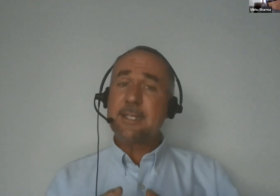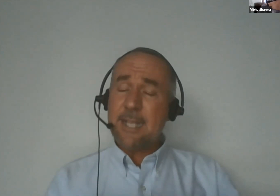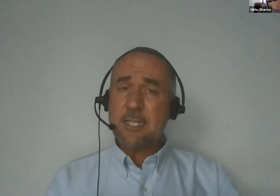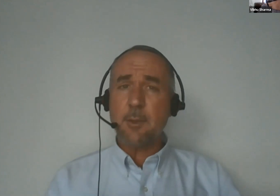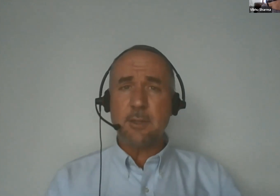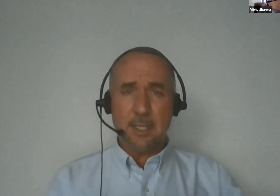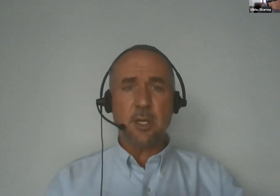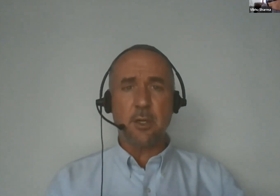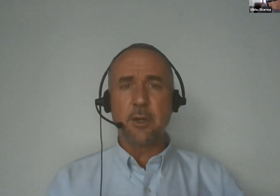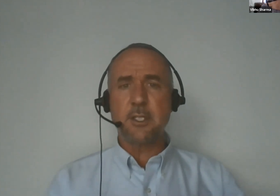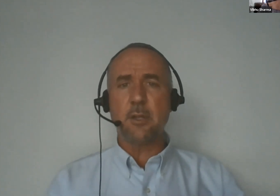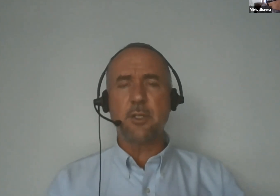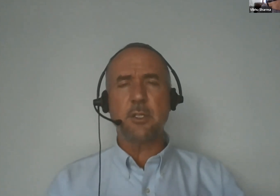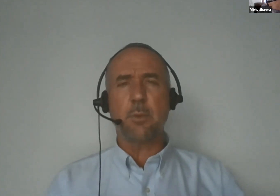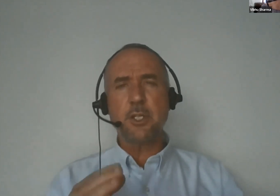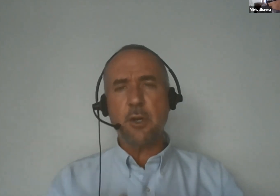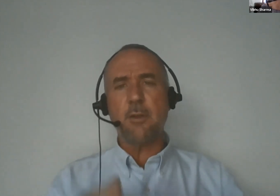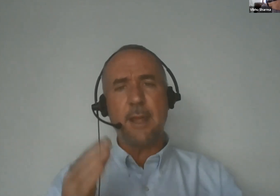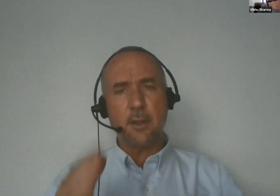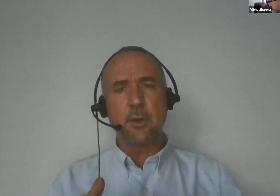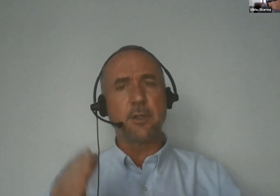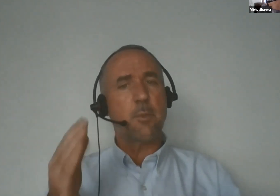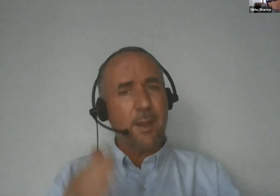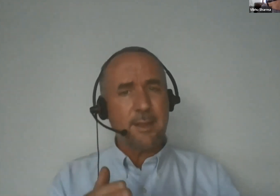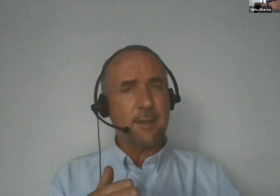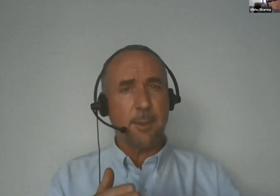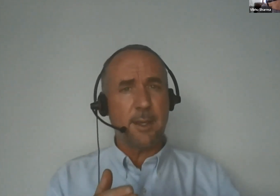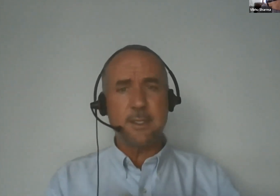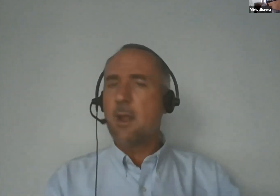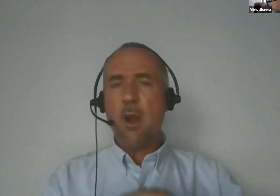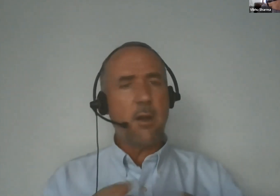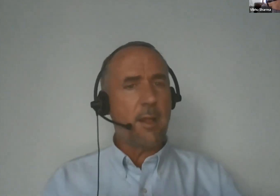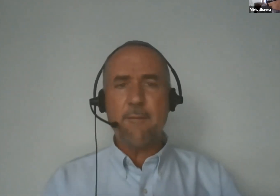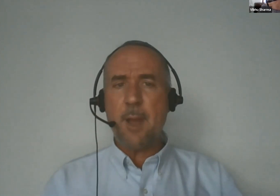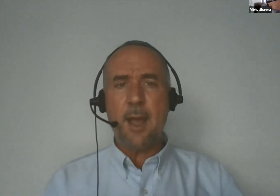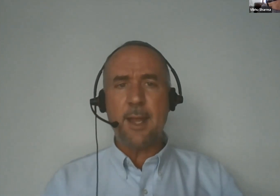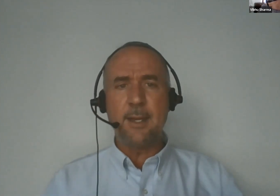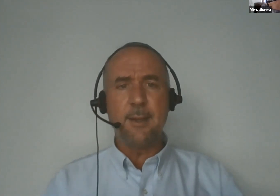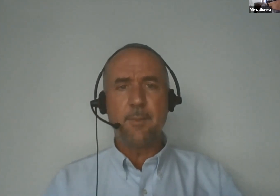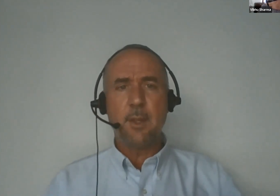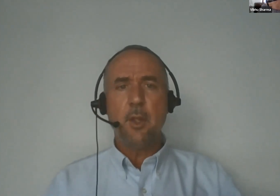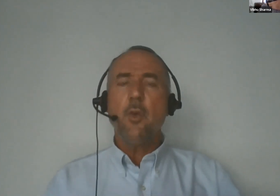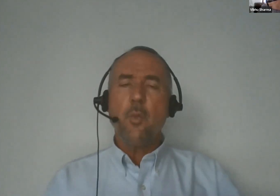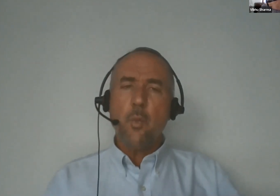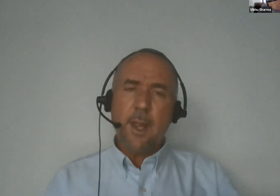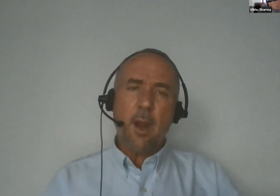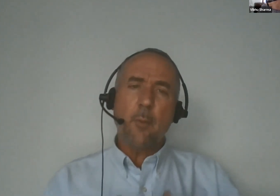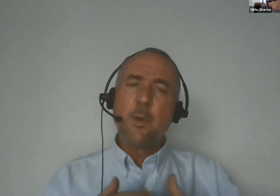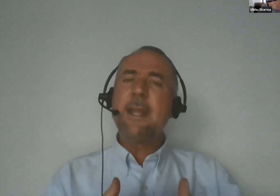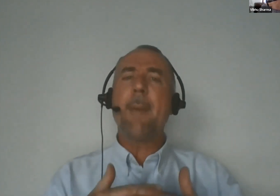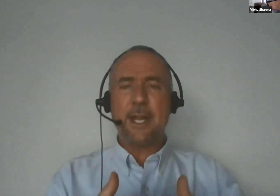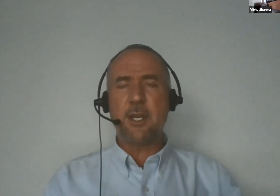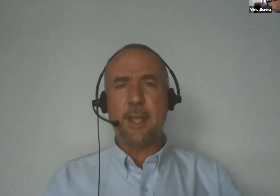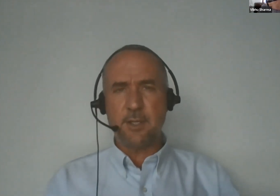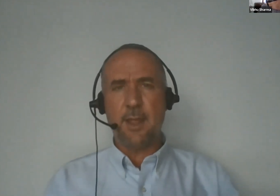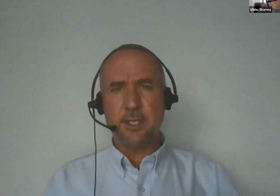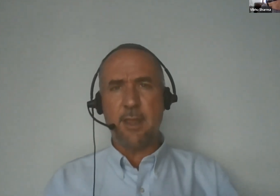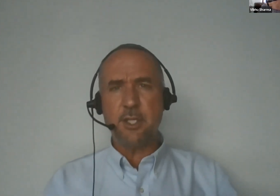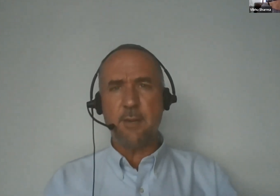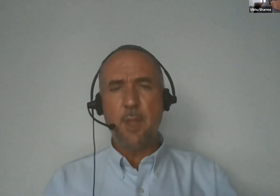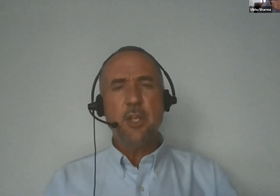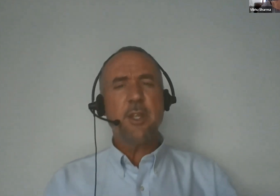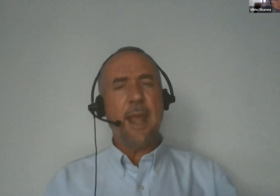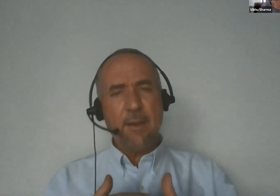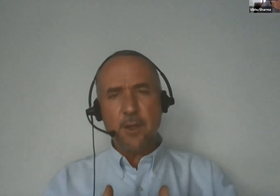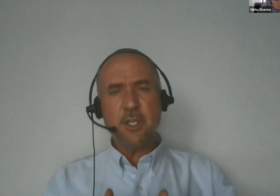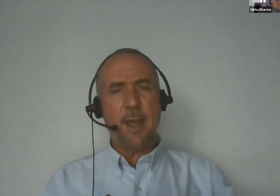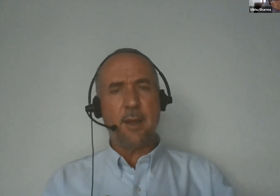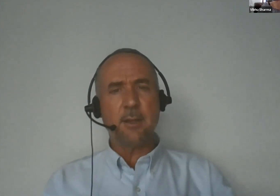Vibhu Sharma : Accessible digital learning solutions will ensure that learners with disabilities are not left behind, we are reimagining education, so that every child.